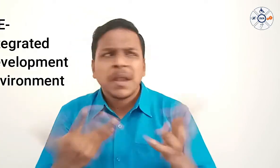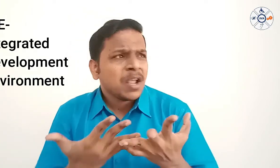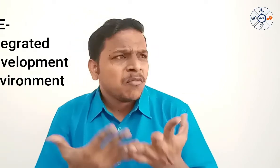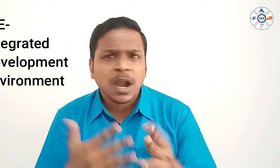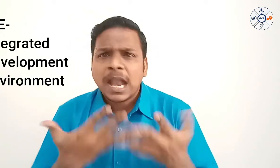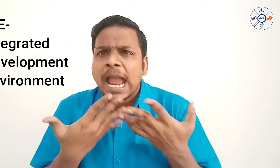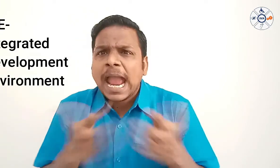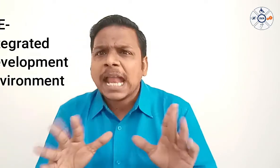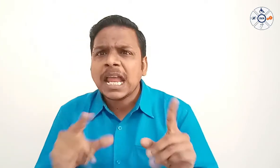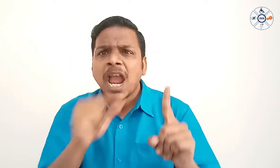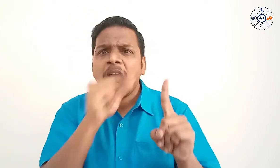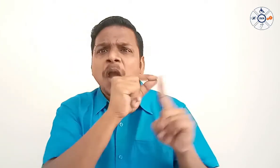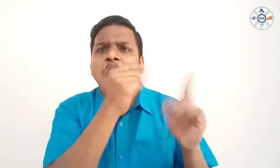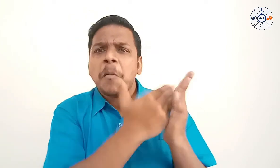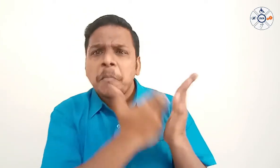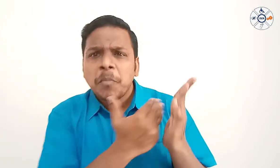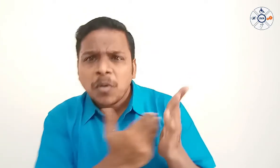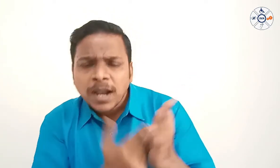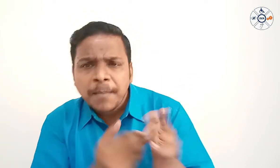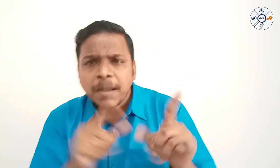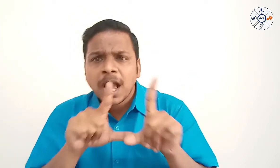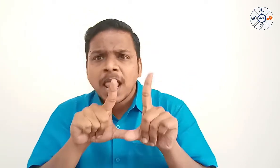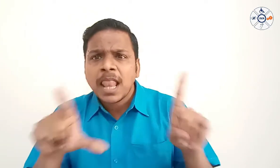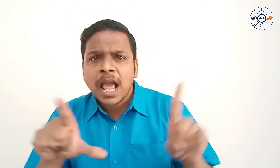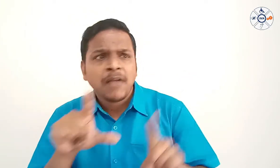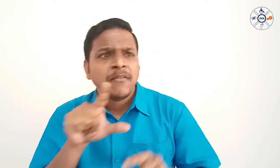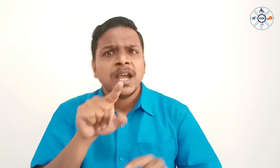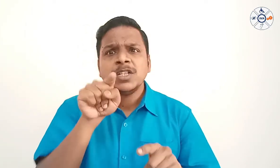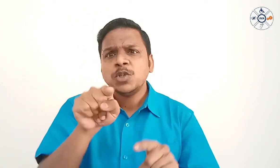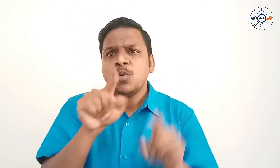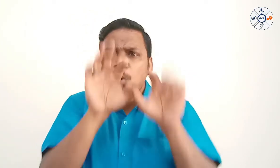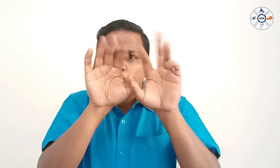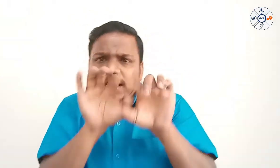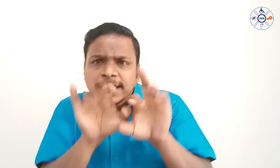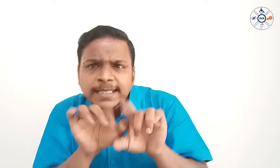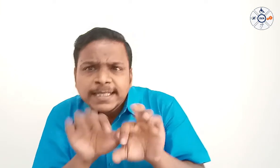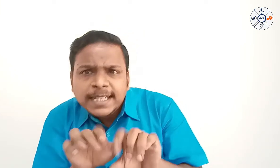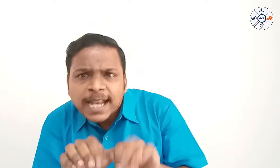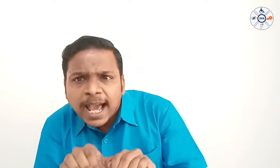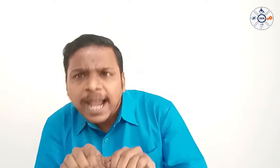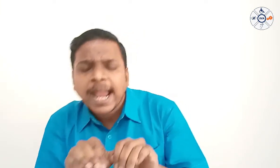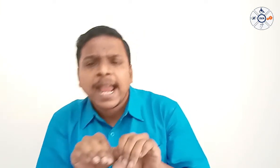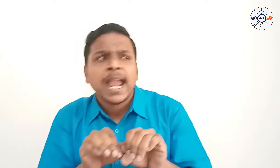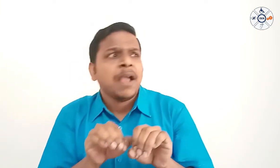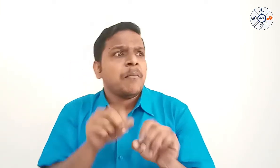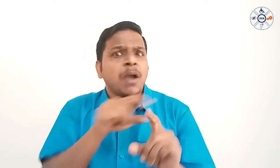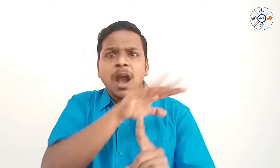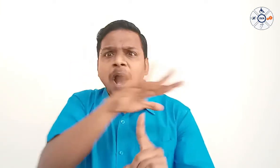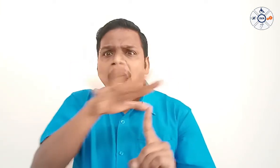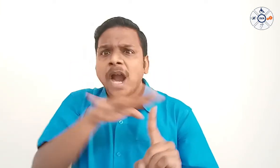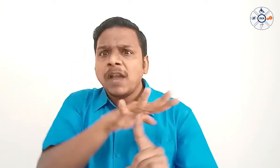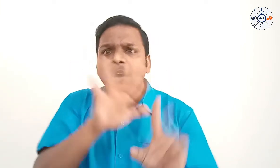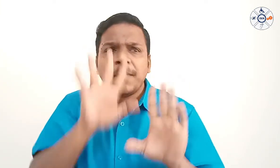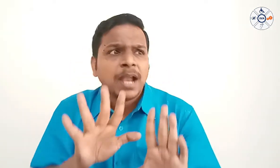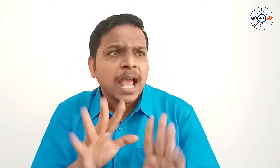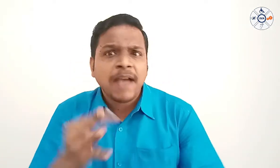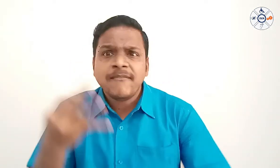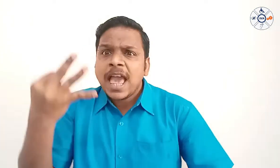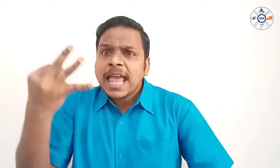Meaning what? Any programming language you keyin and start programming,you have some